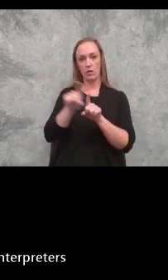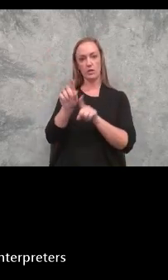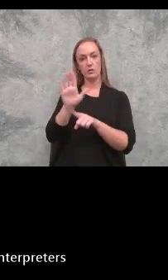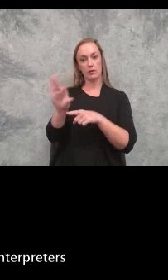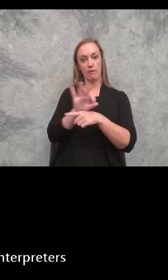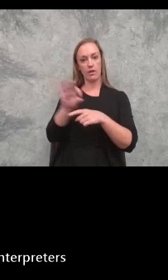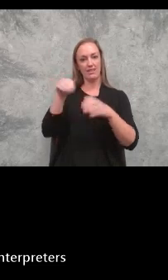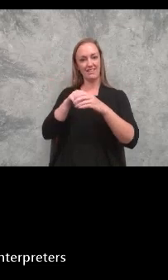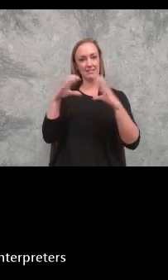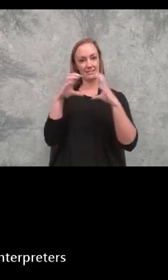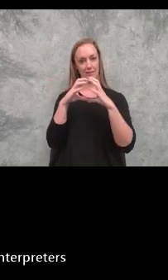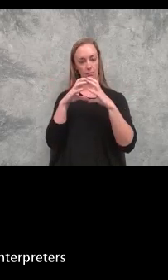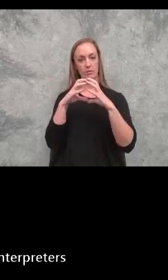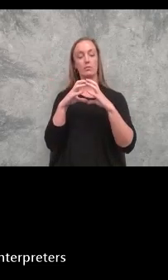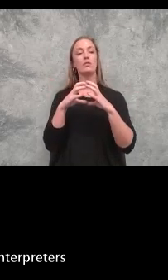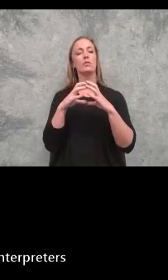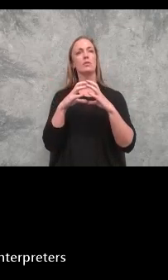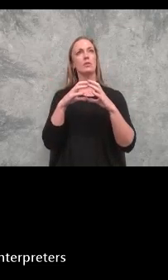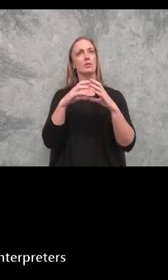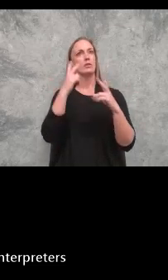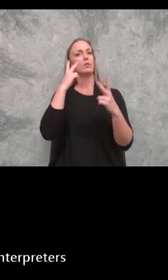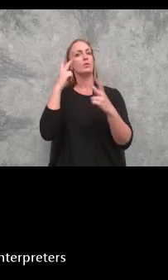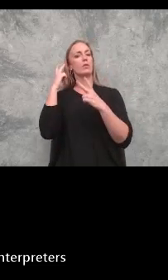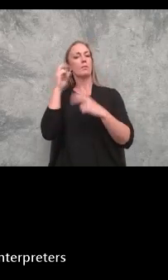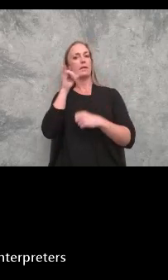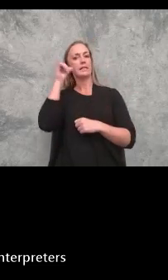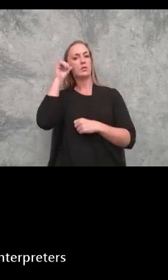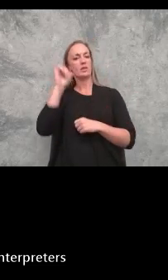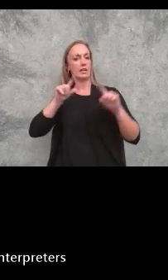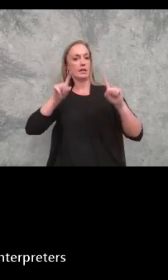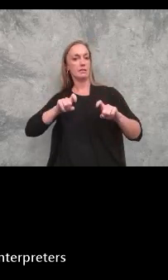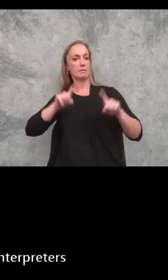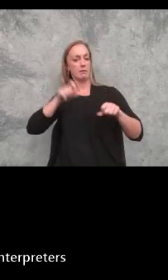cell.’ So, thinking back to what we did yesterday… that experiment we did yesterday where we were